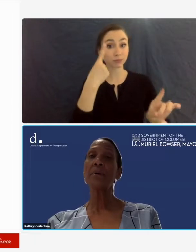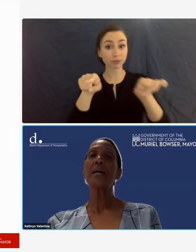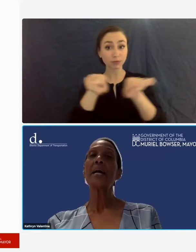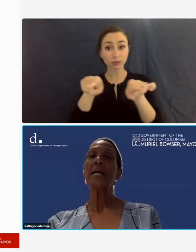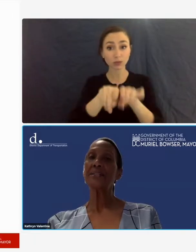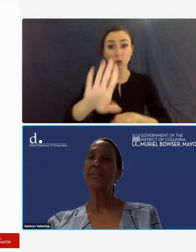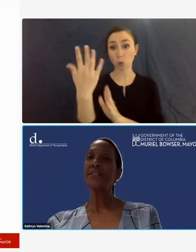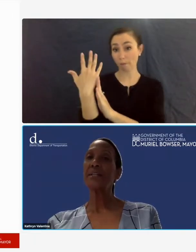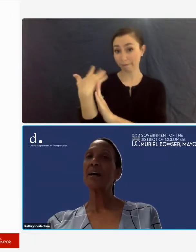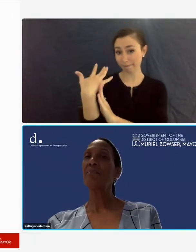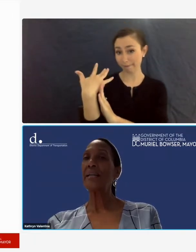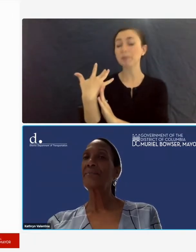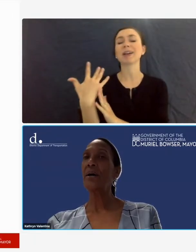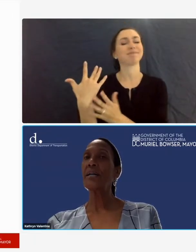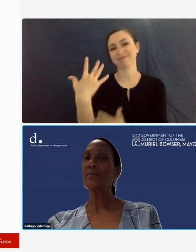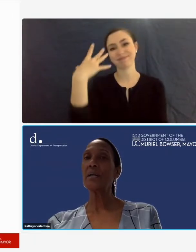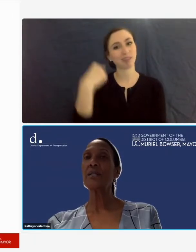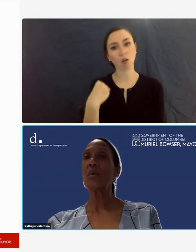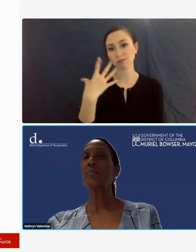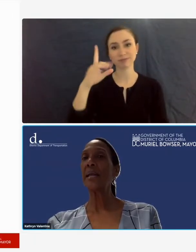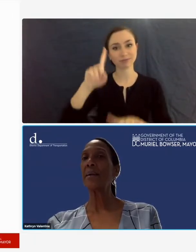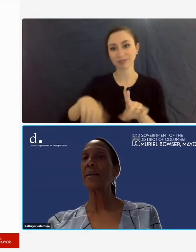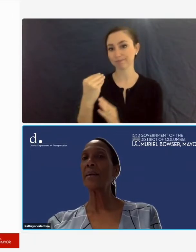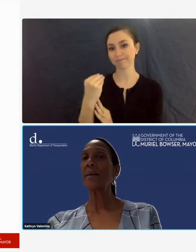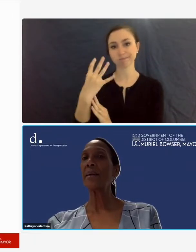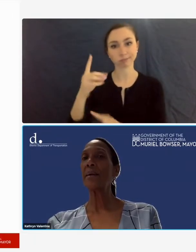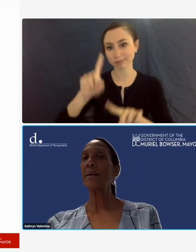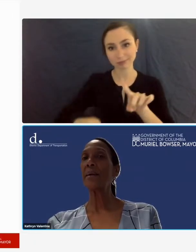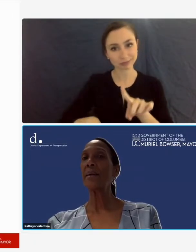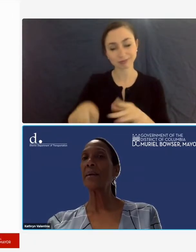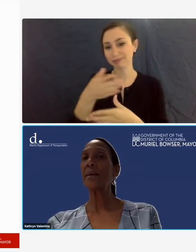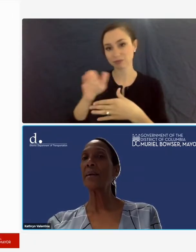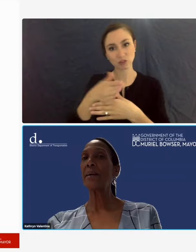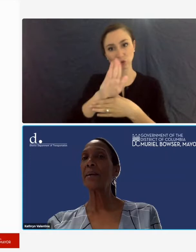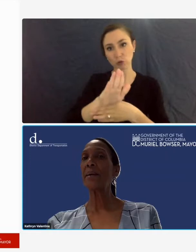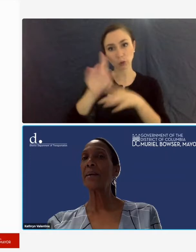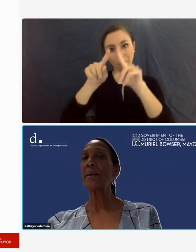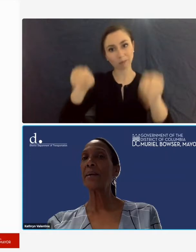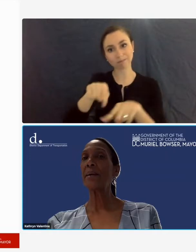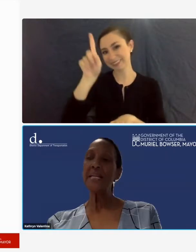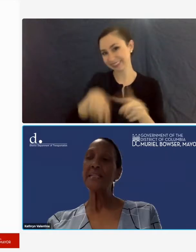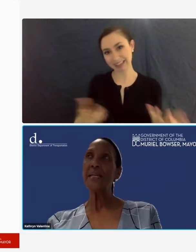is shut off by default as well and you won't be able to share your video so another piece in order